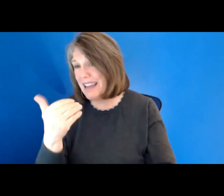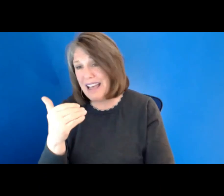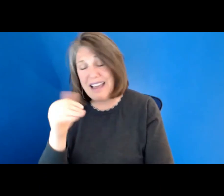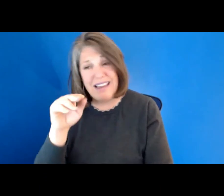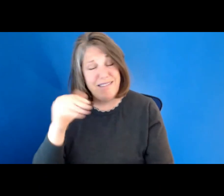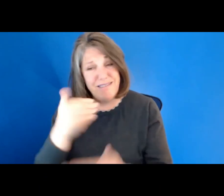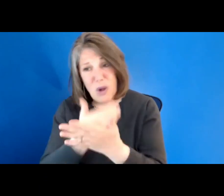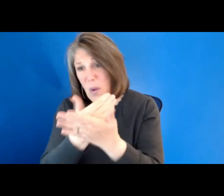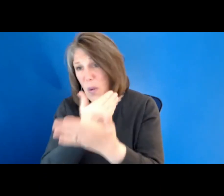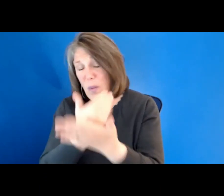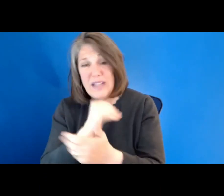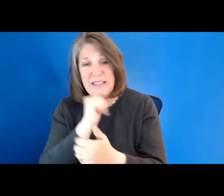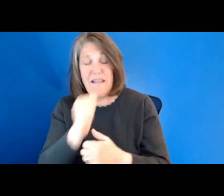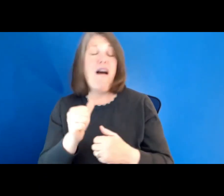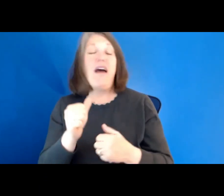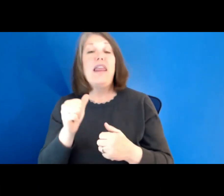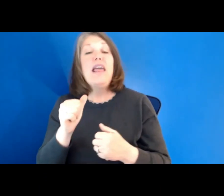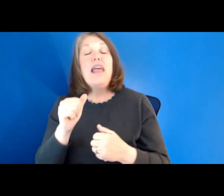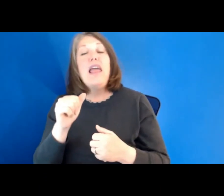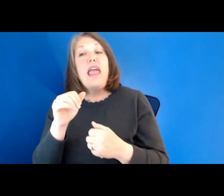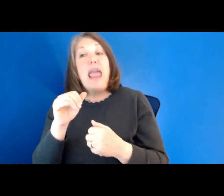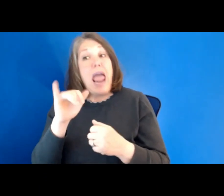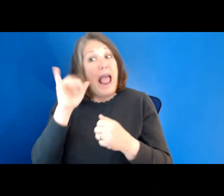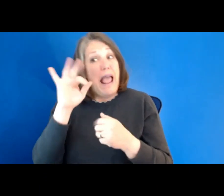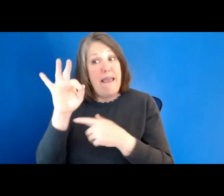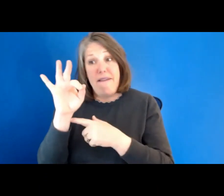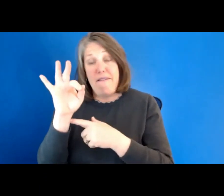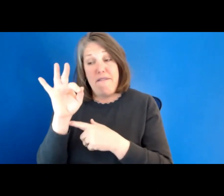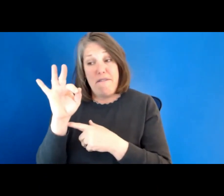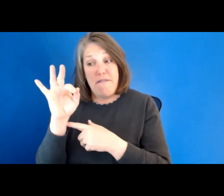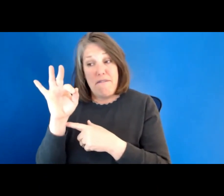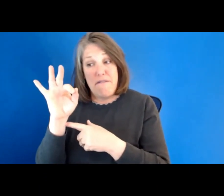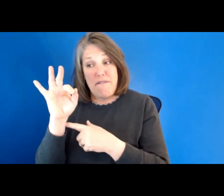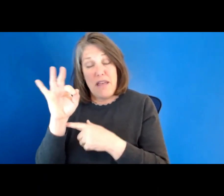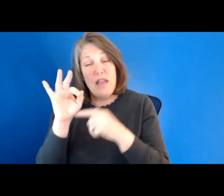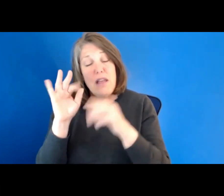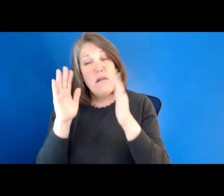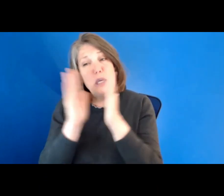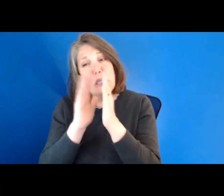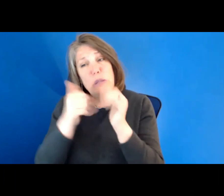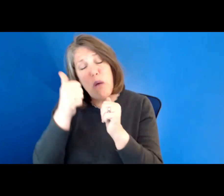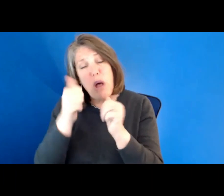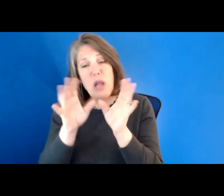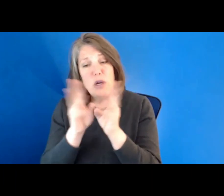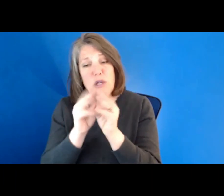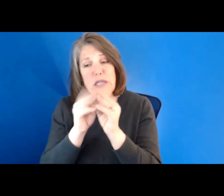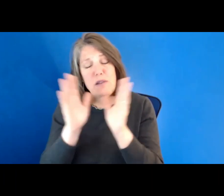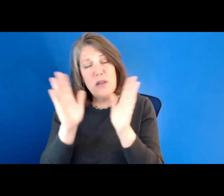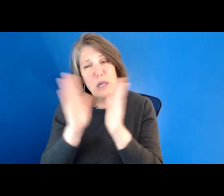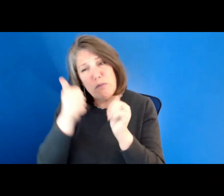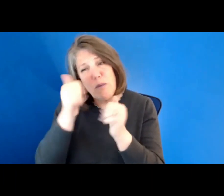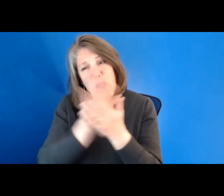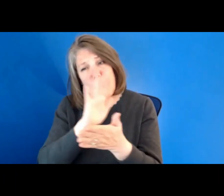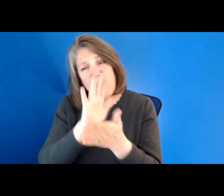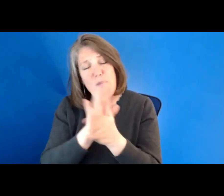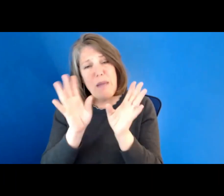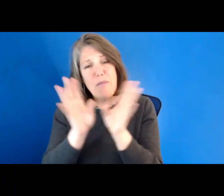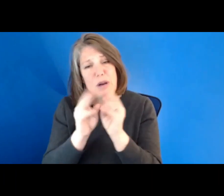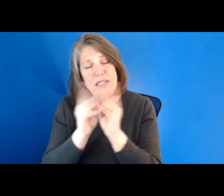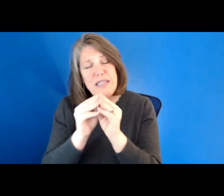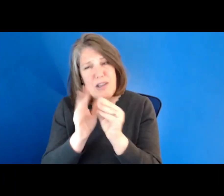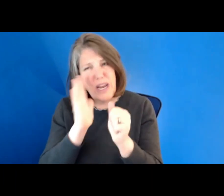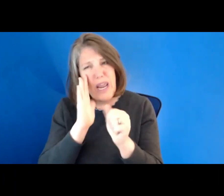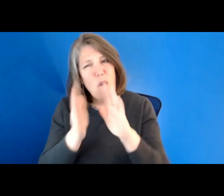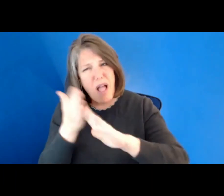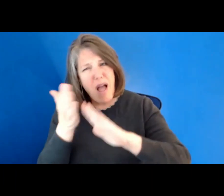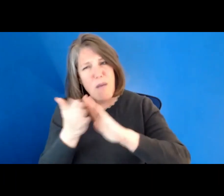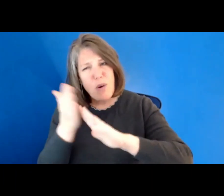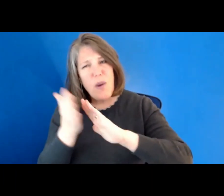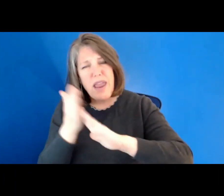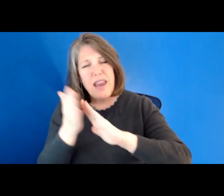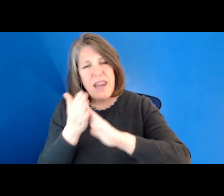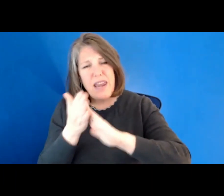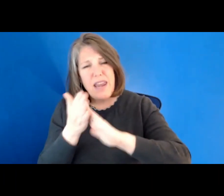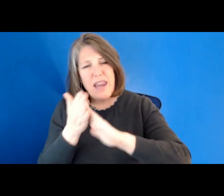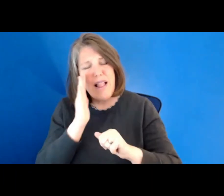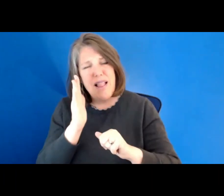17:43:48 If it is a smaller paper session, it will operate -- it will be a better quality